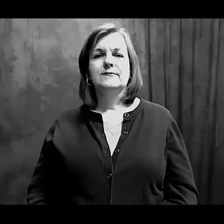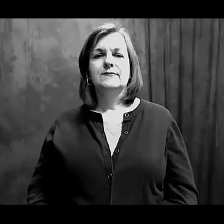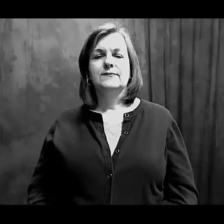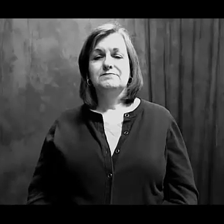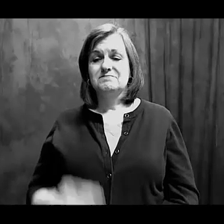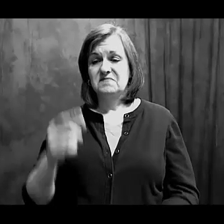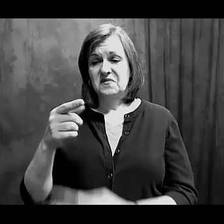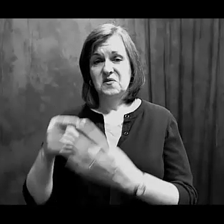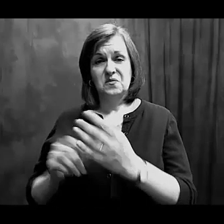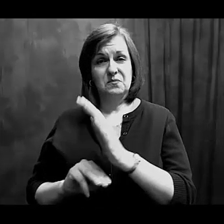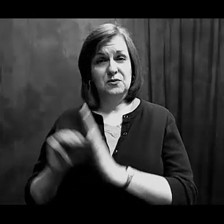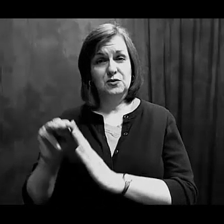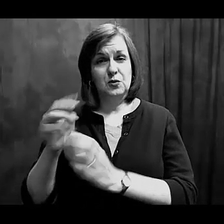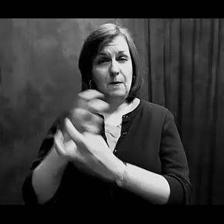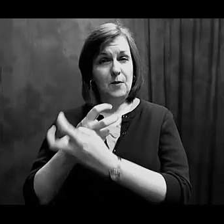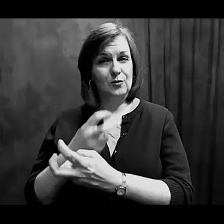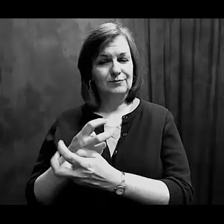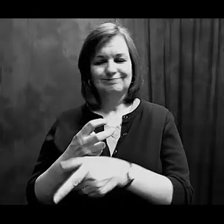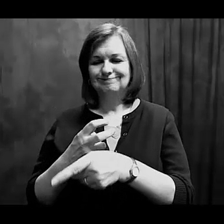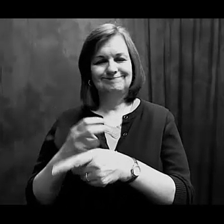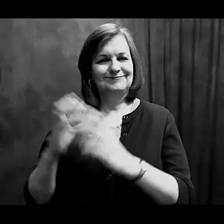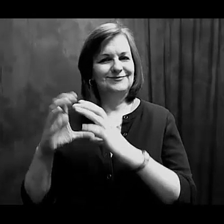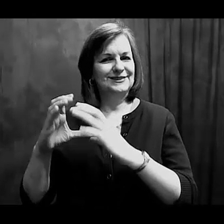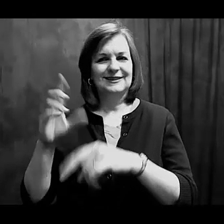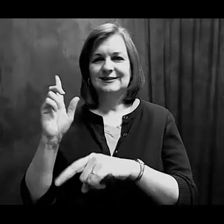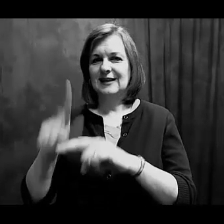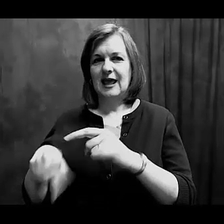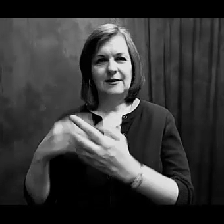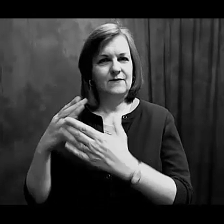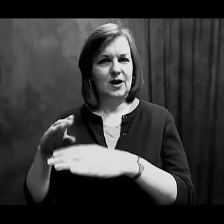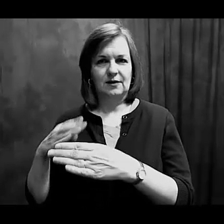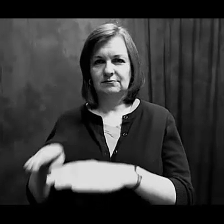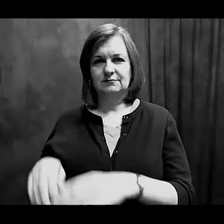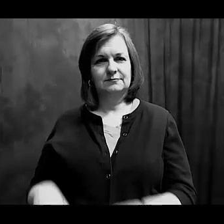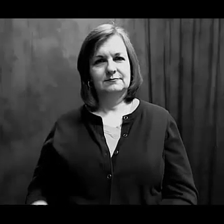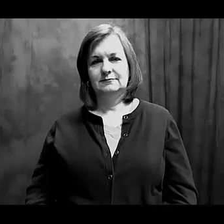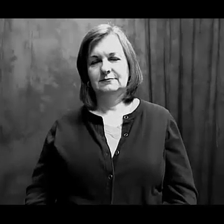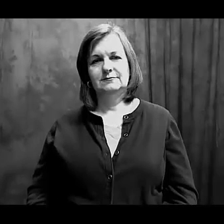but when we look at mature bone cells